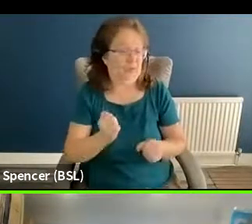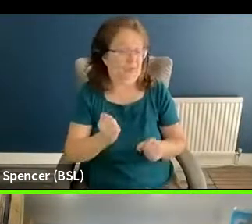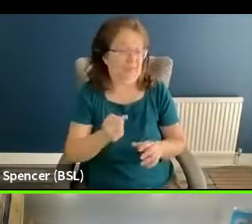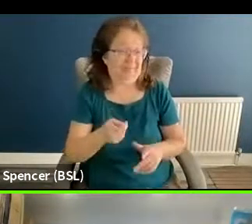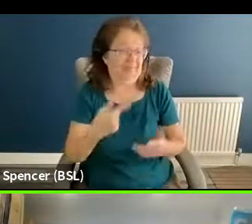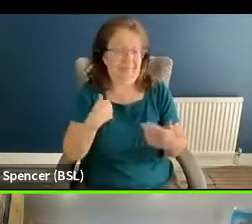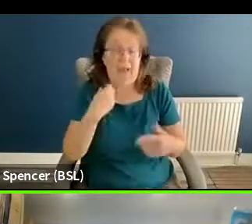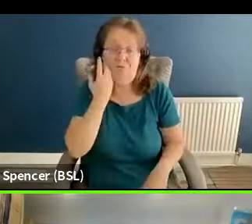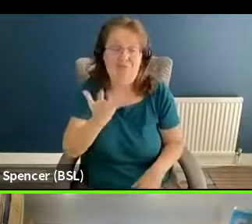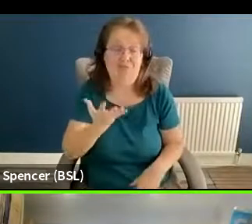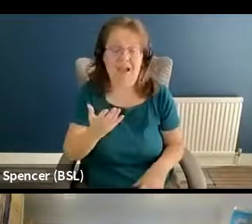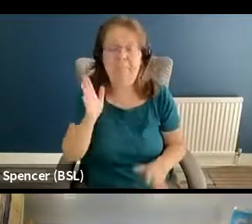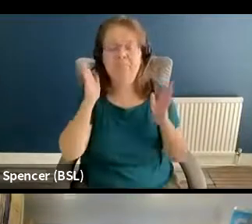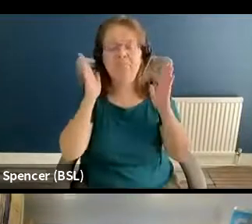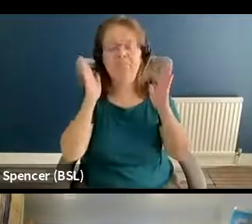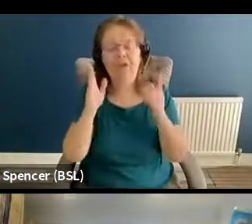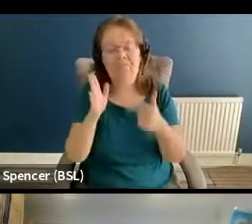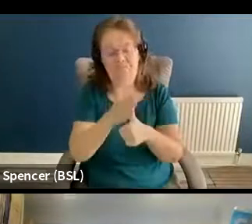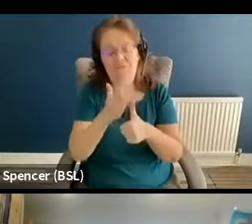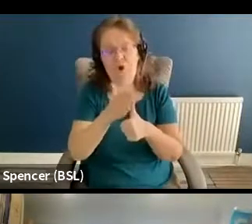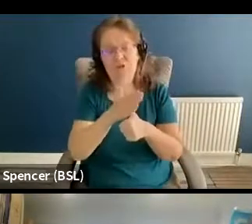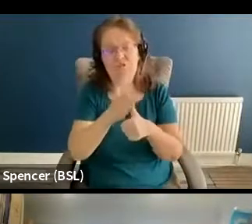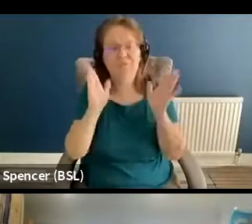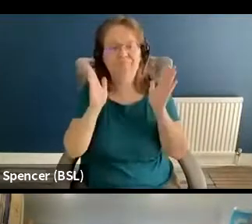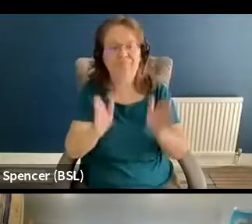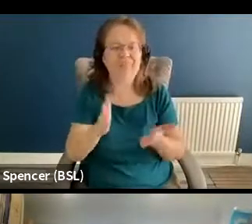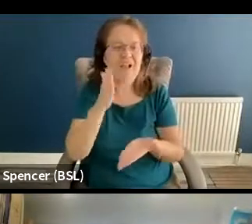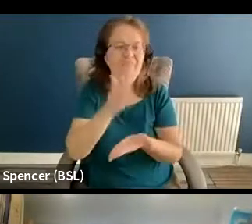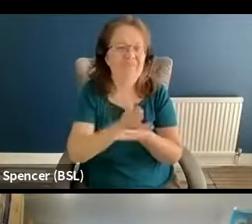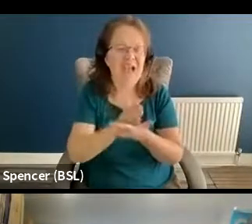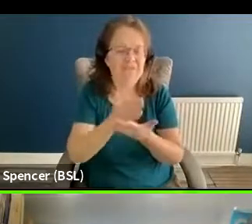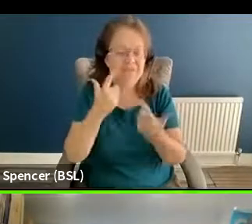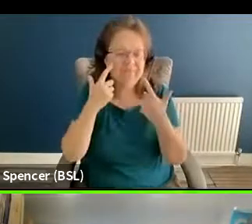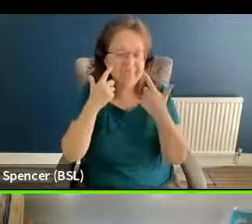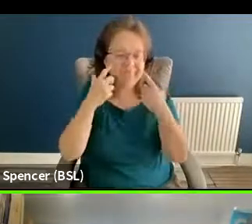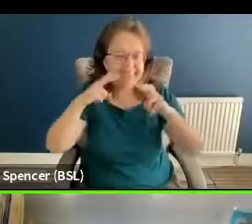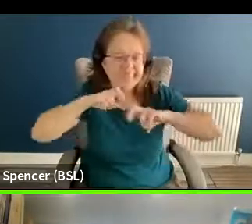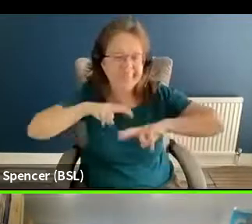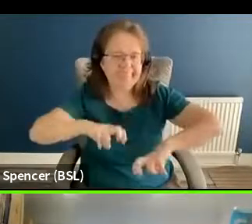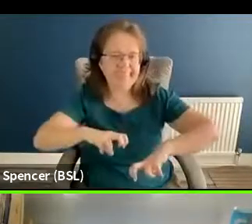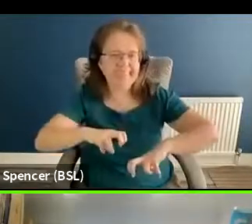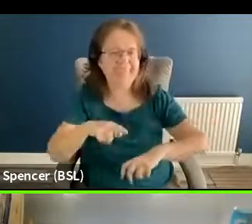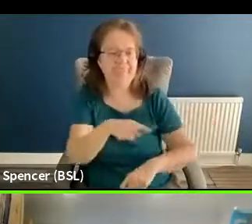is fact-finding. Do some testing, find out how good or bad it is. And that can be very